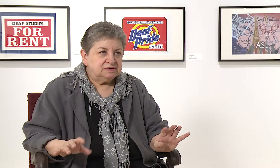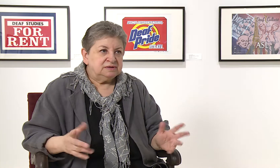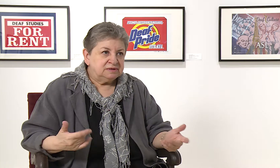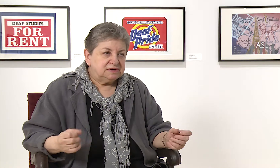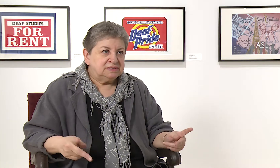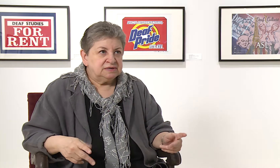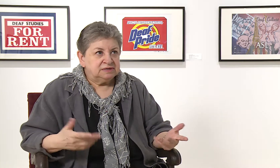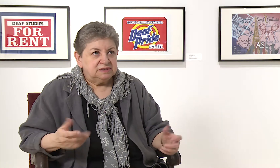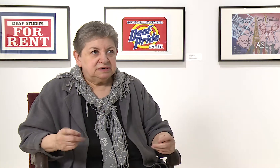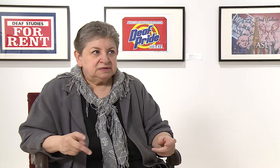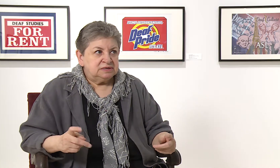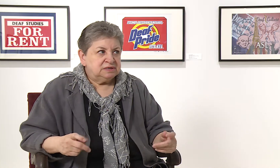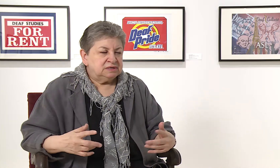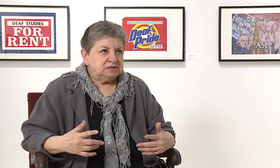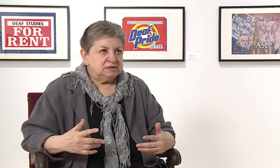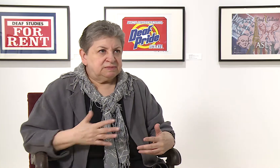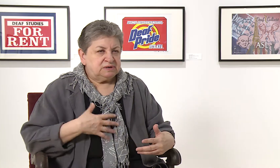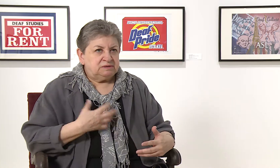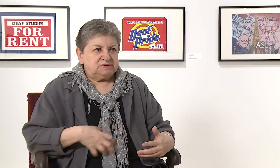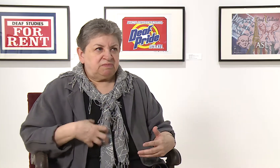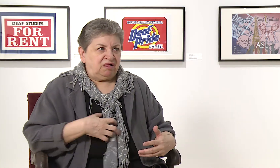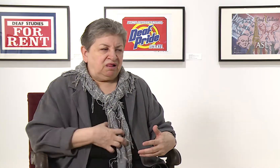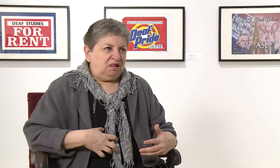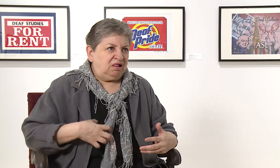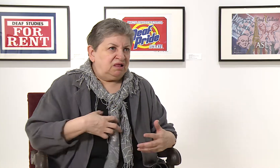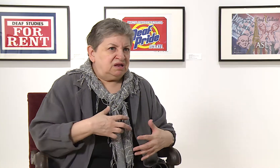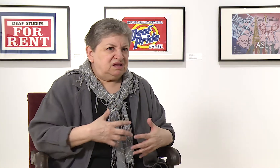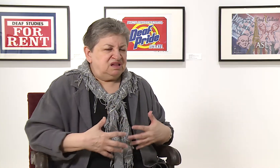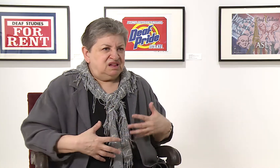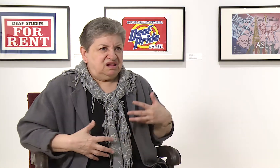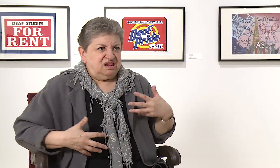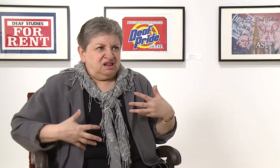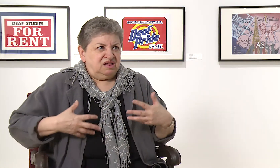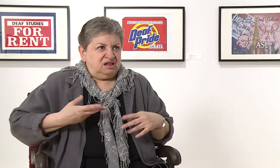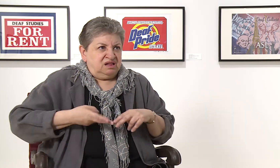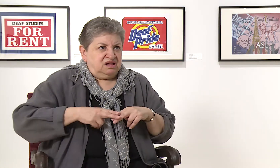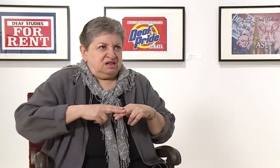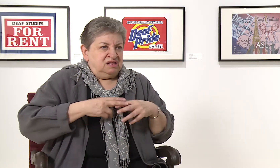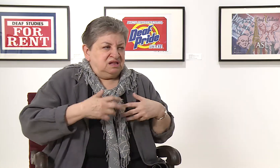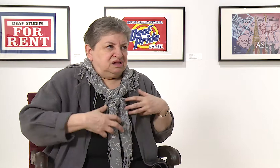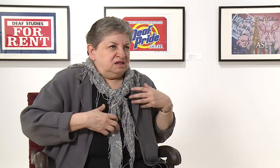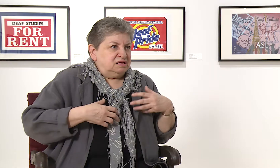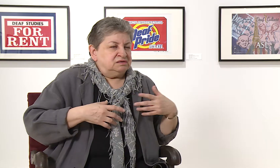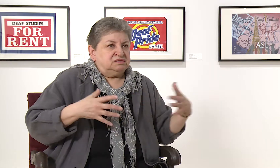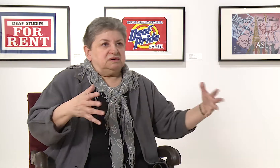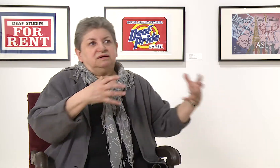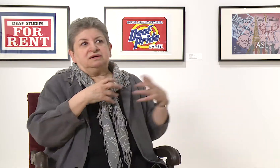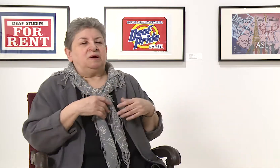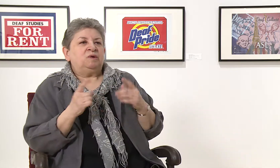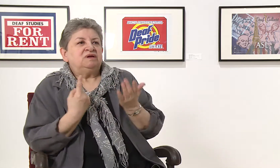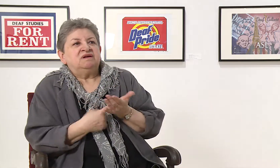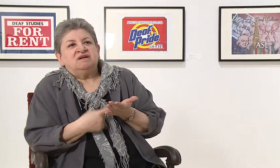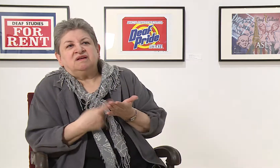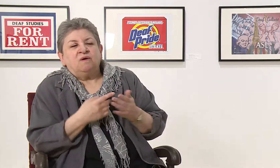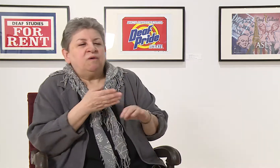for figure drawing, and he wanted us to focus on that type of instruction. And that was fine,